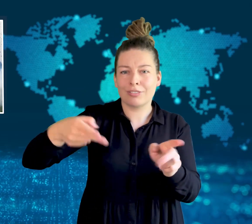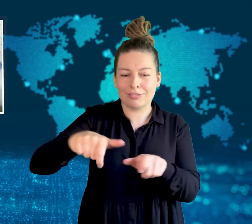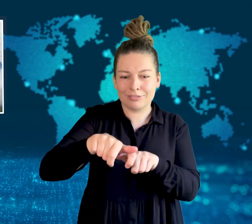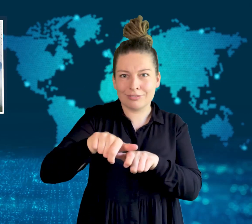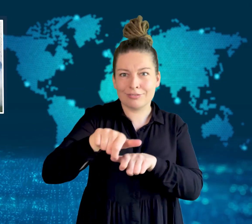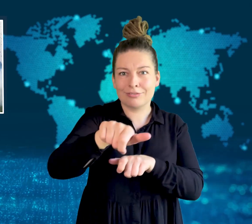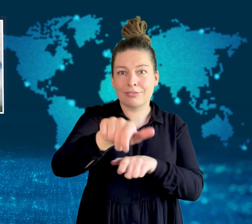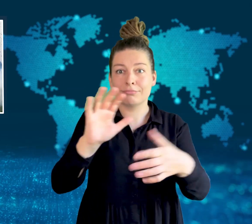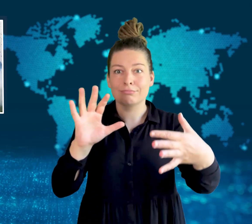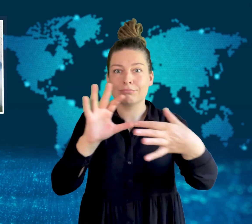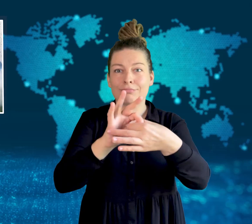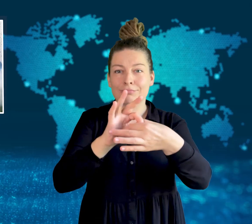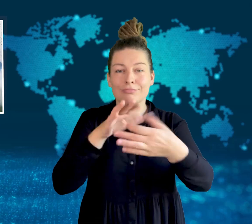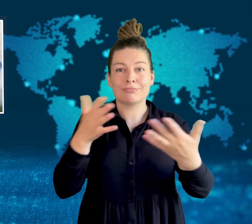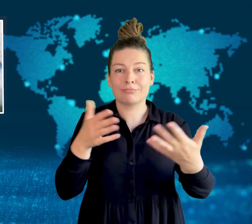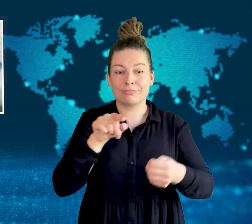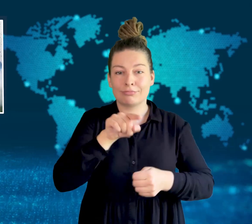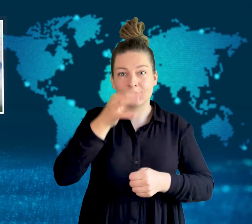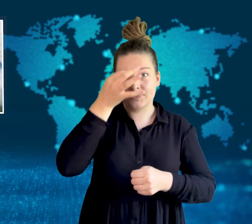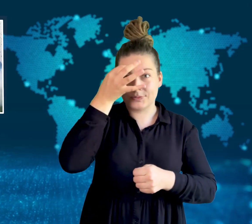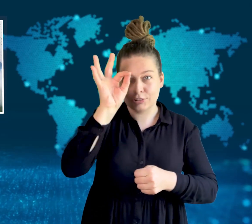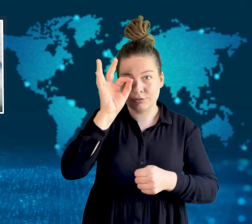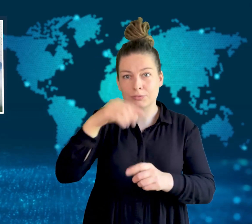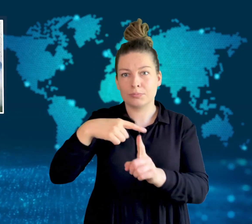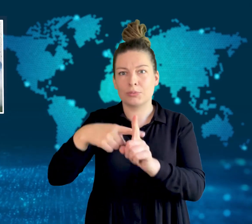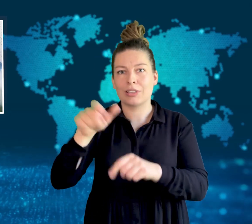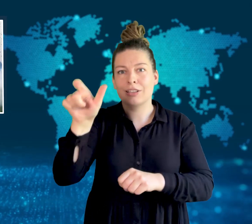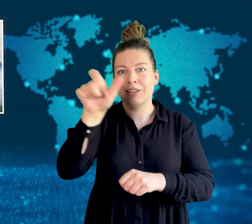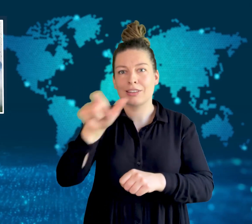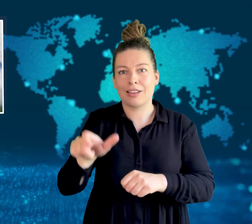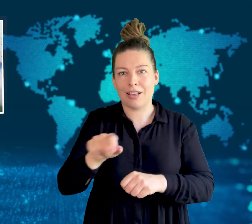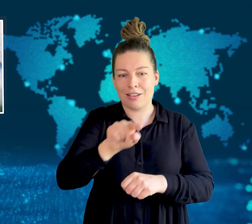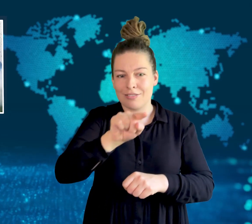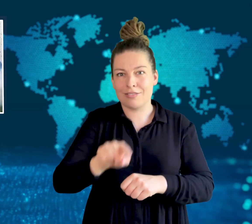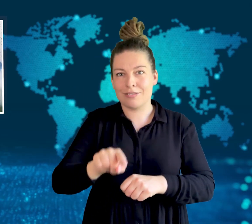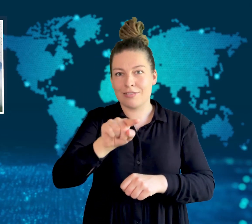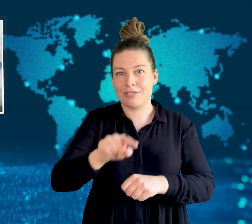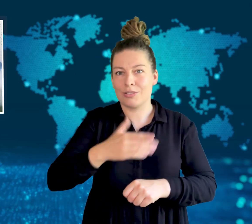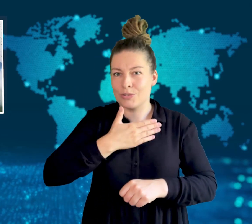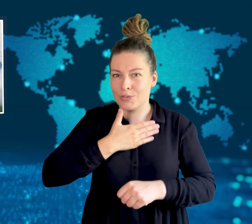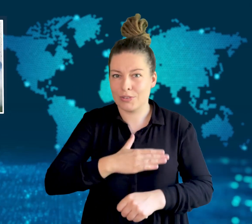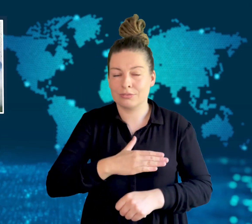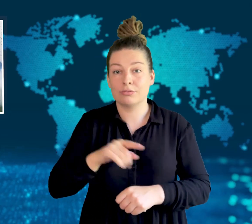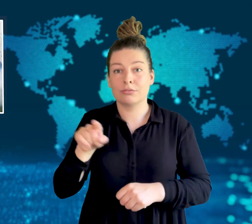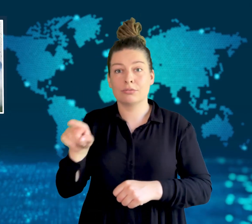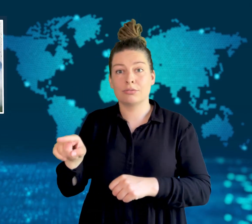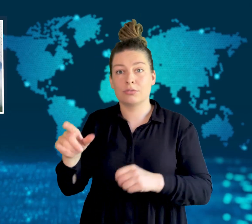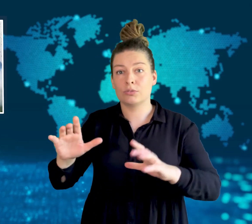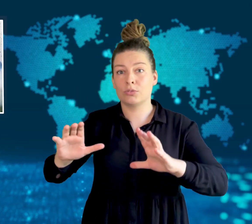The group claims 110,000 members and has other protests organized